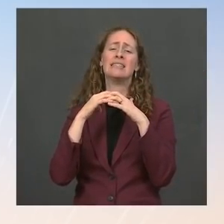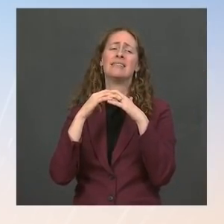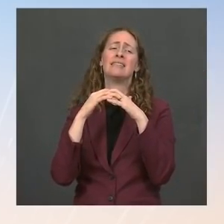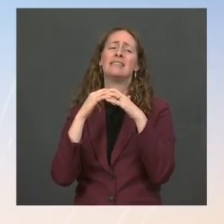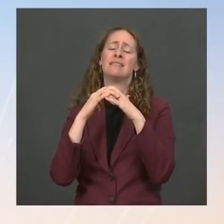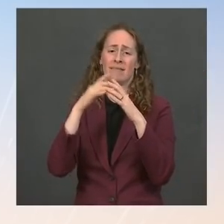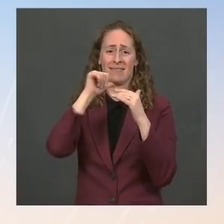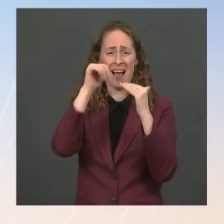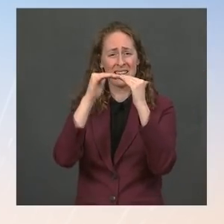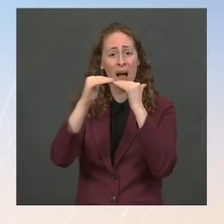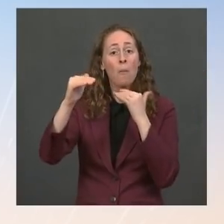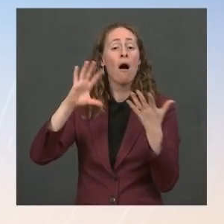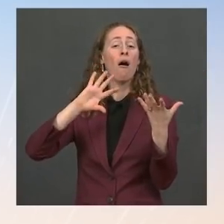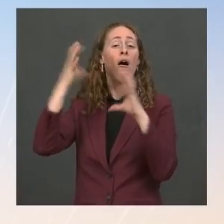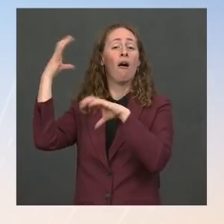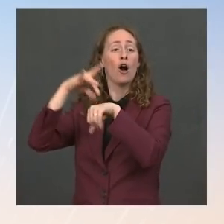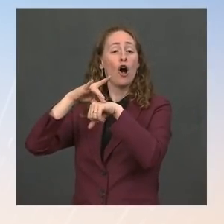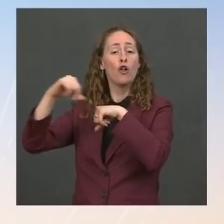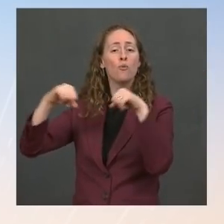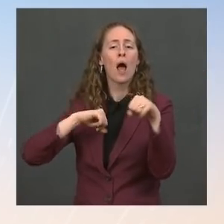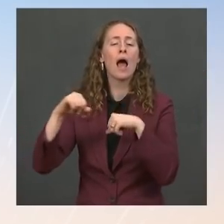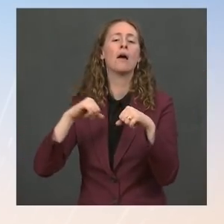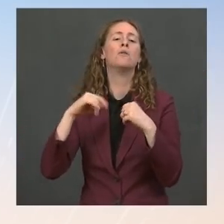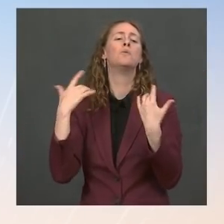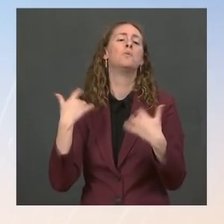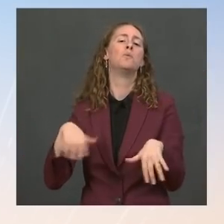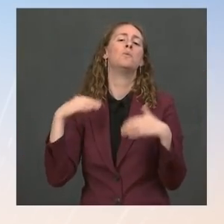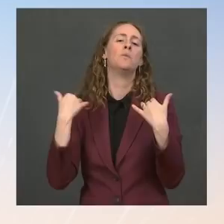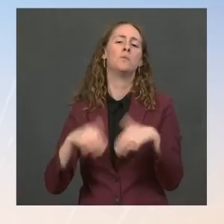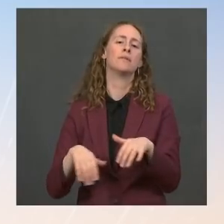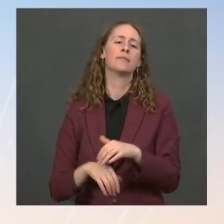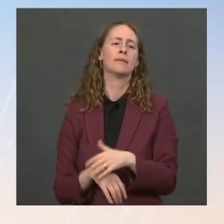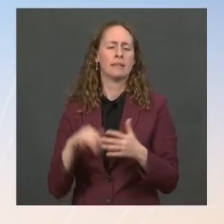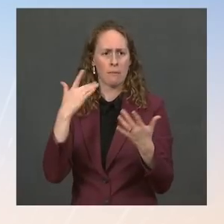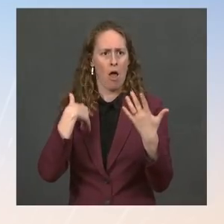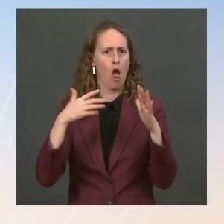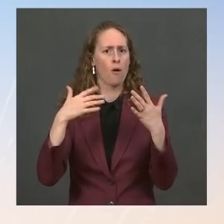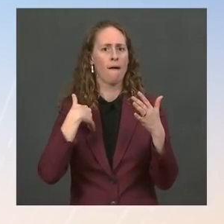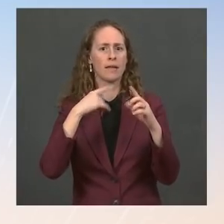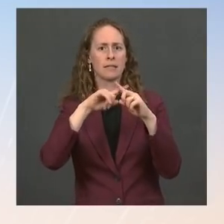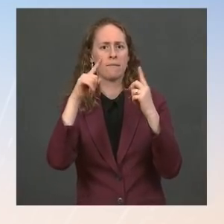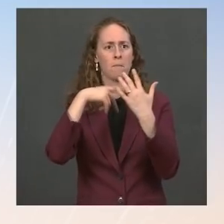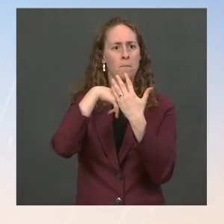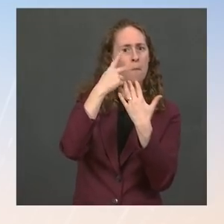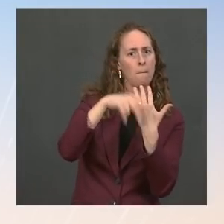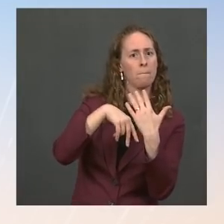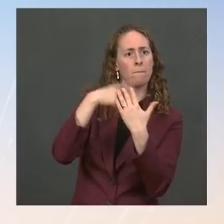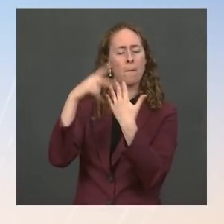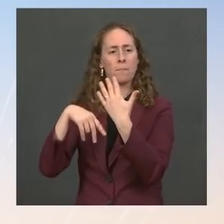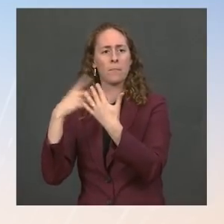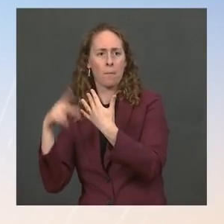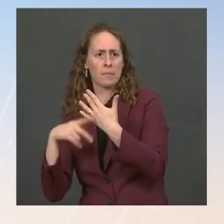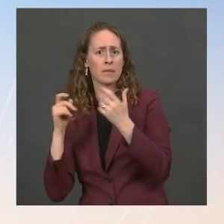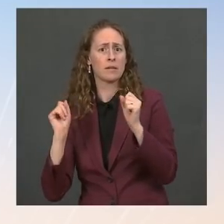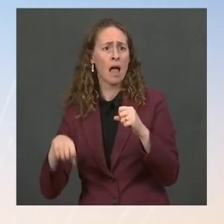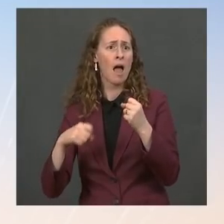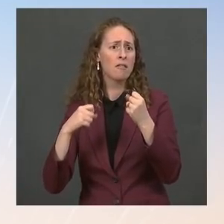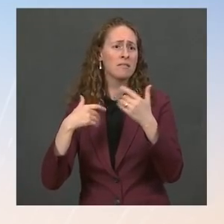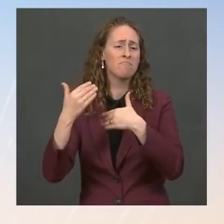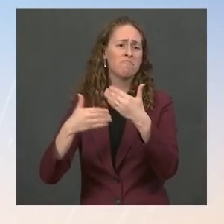And that's why we have a range of programs, options, as well as financial support in place. Okay. Go ahead. The Press: Thanks, Jen.